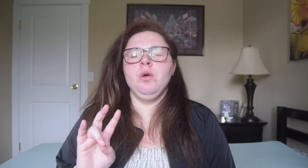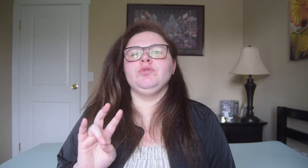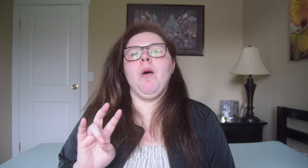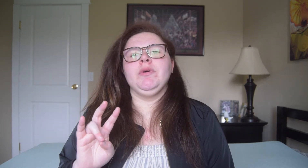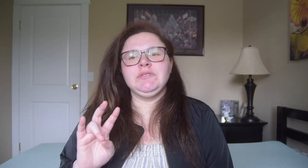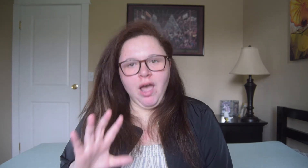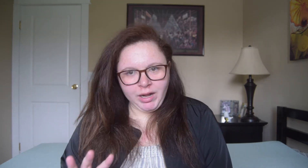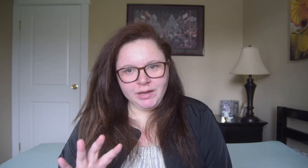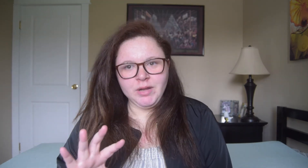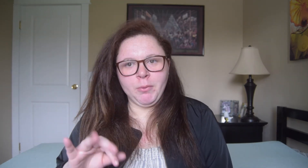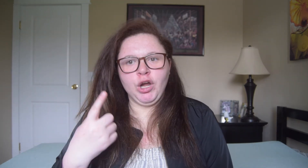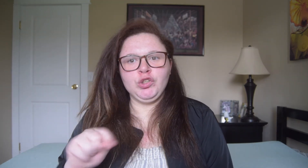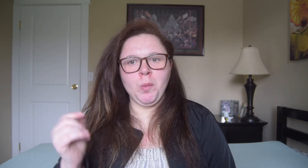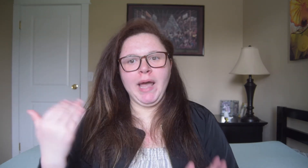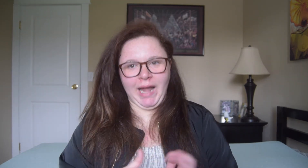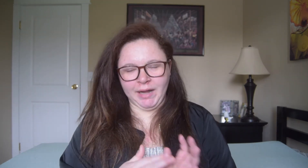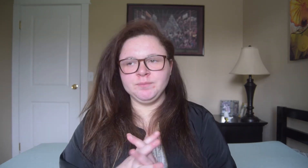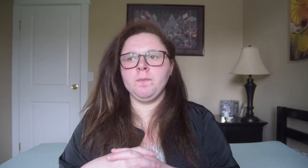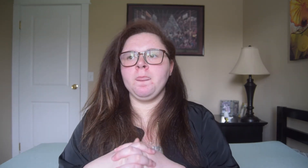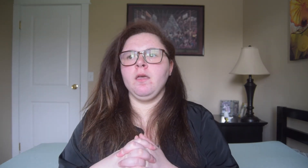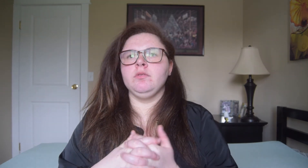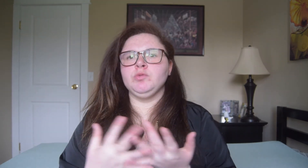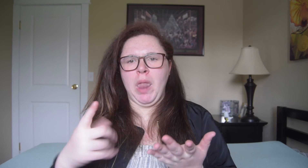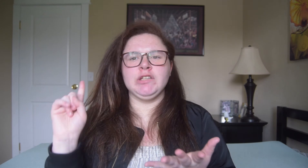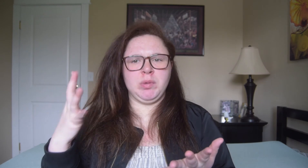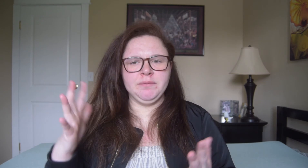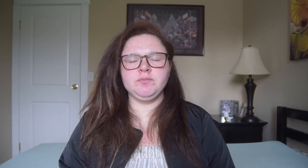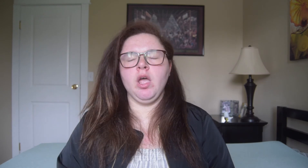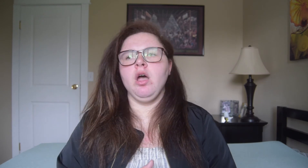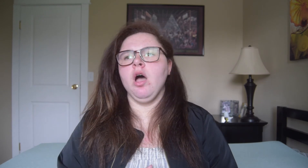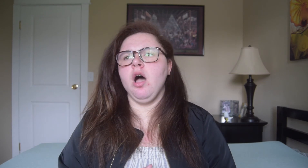So I was like, ok I'm going to try it again. It was last week